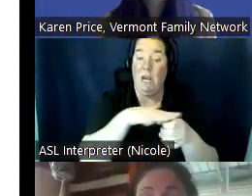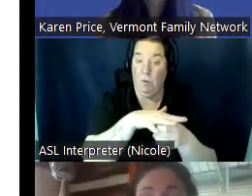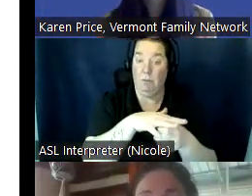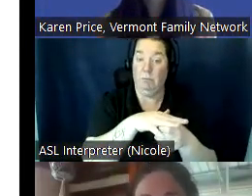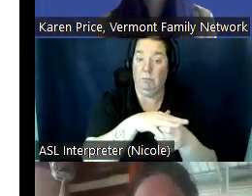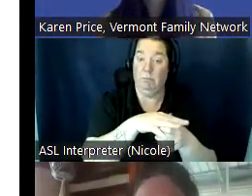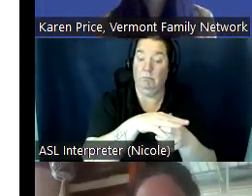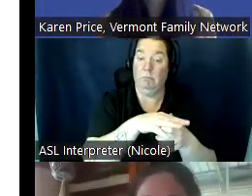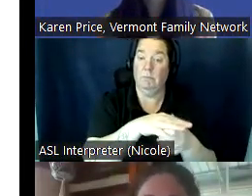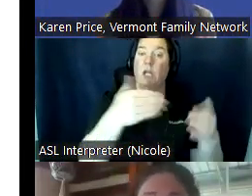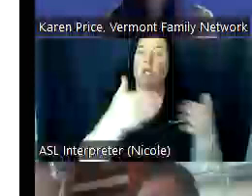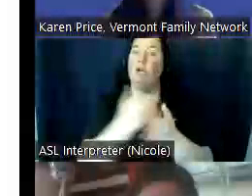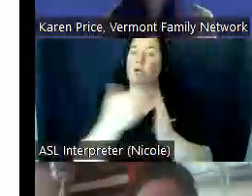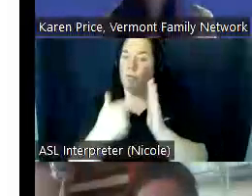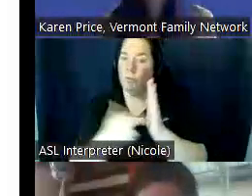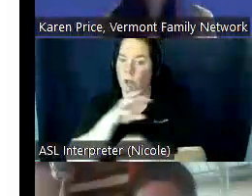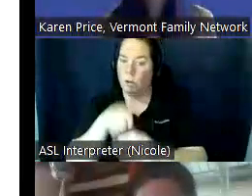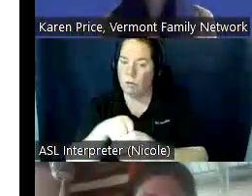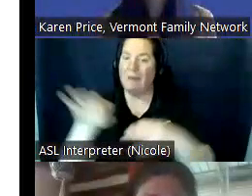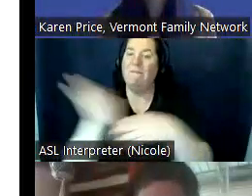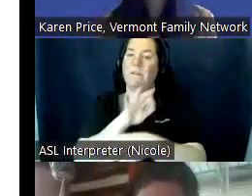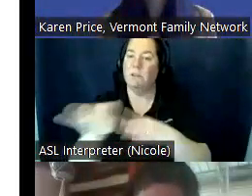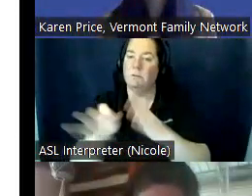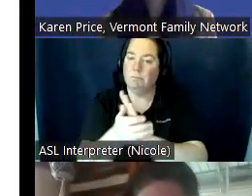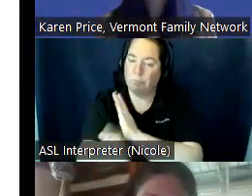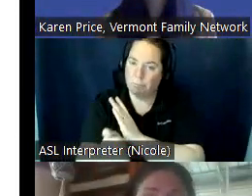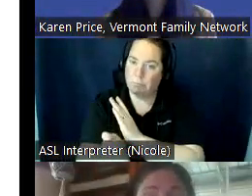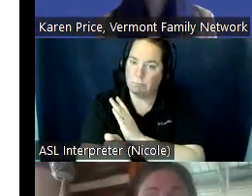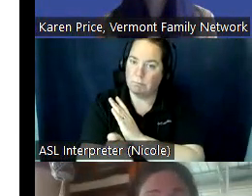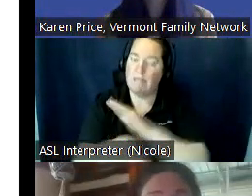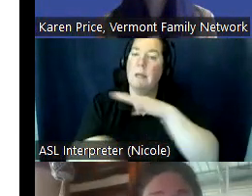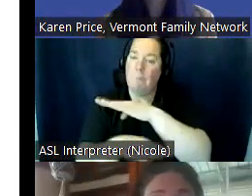the new regulation includes functional performance as a basic skill for evaluation